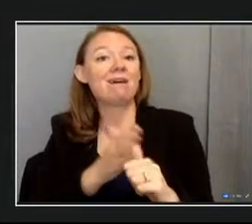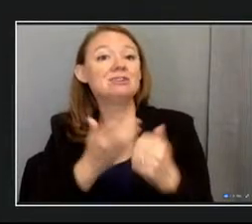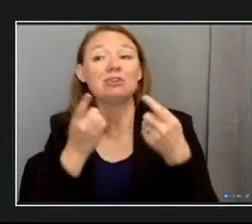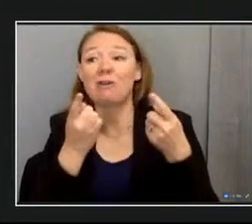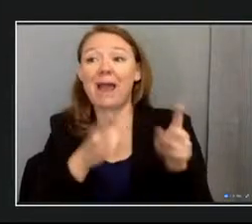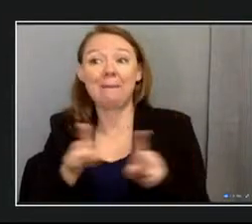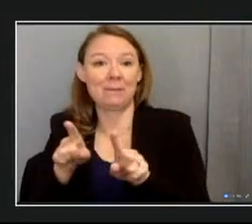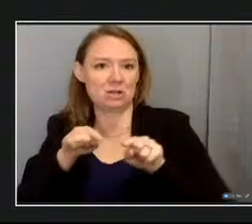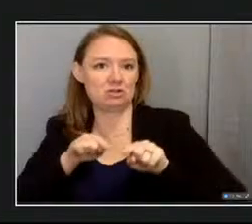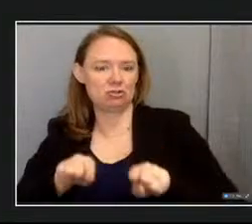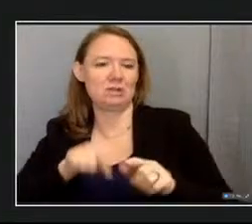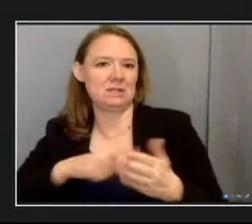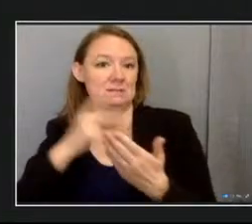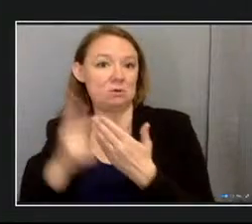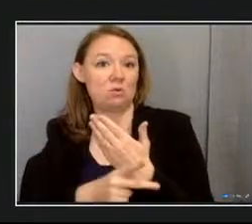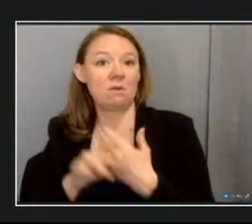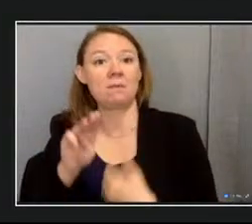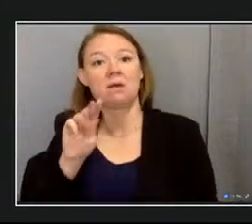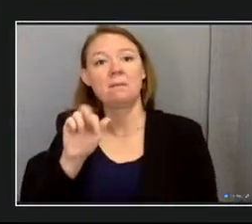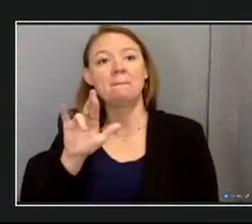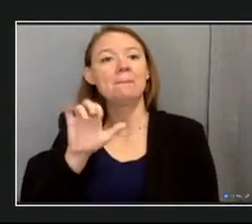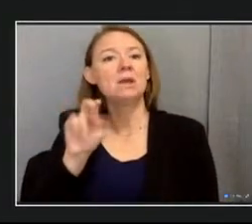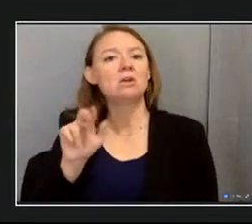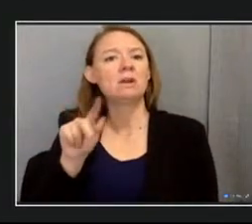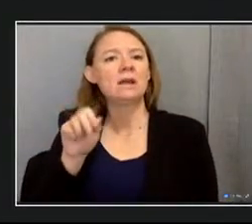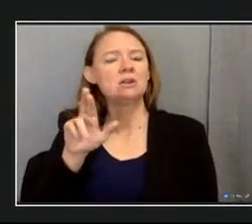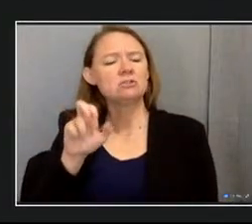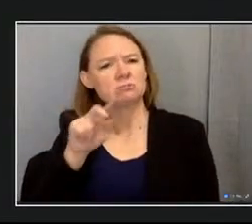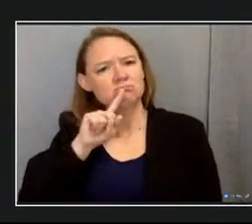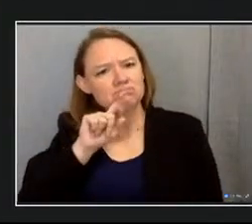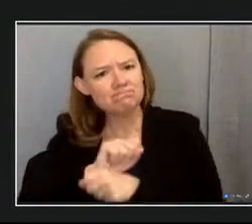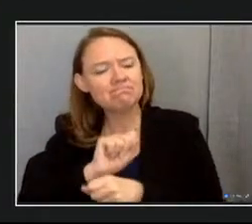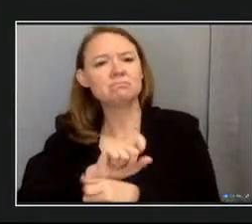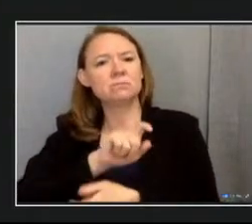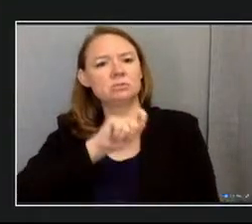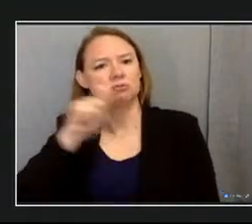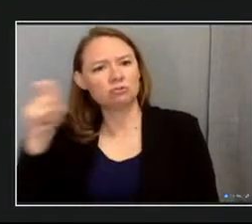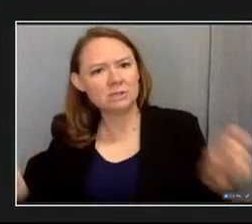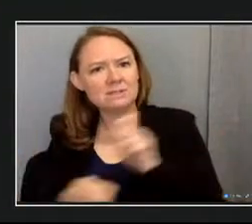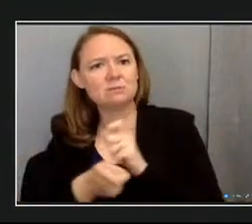Marian Anderson was truly a transformational figure during her lifetime.